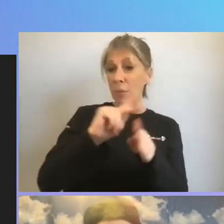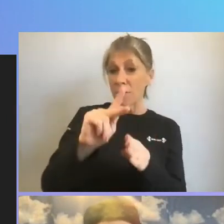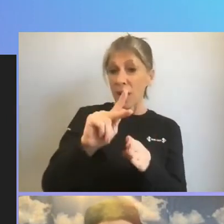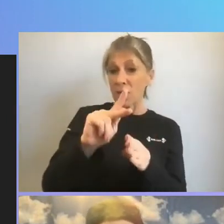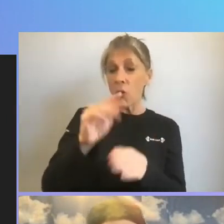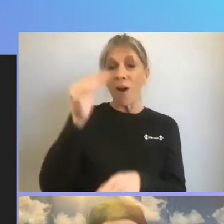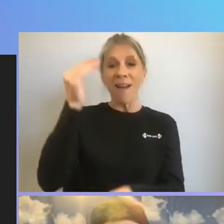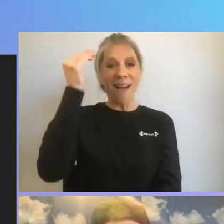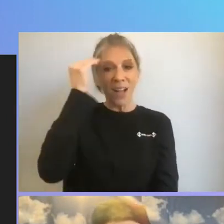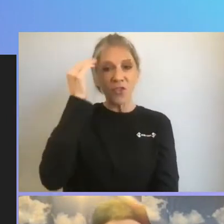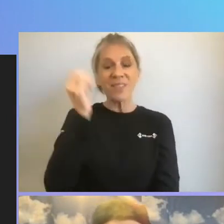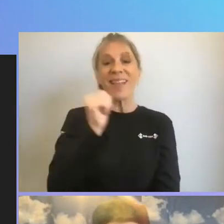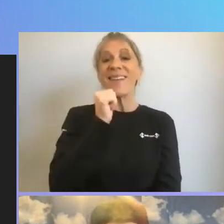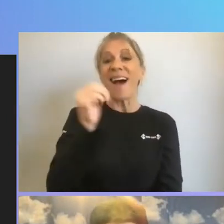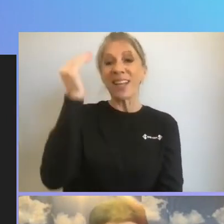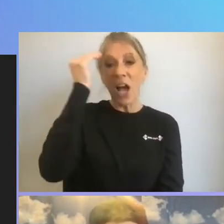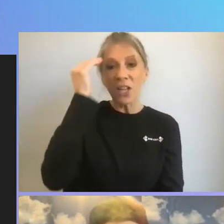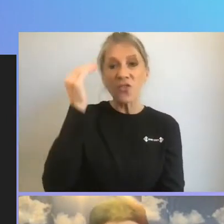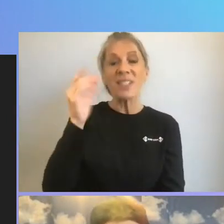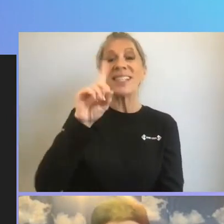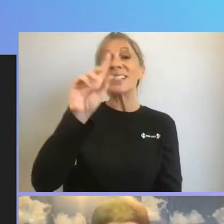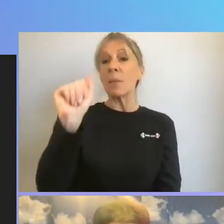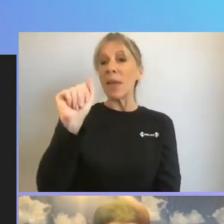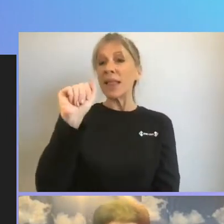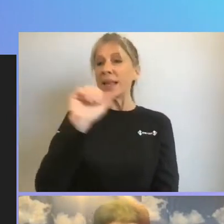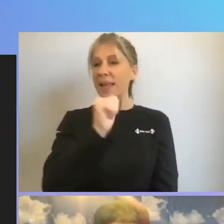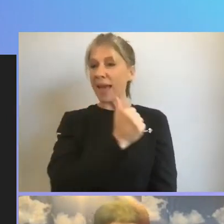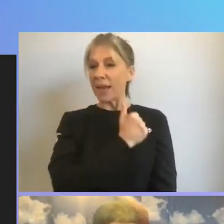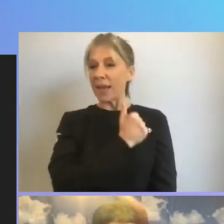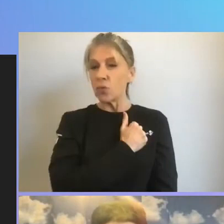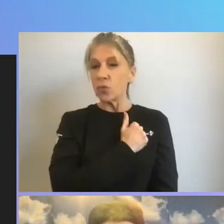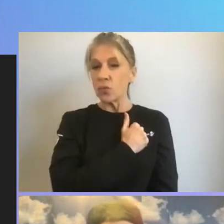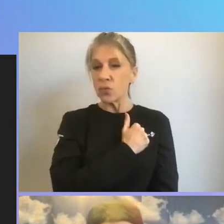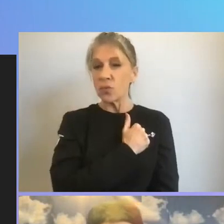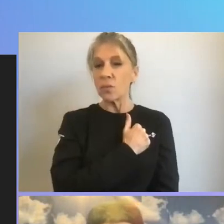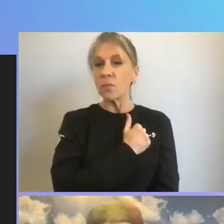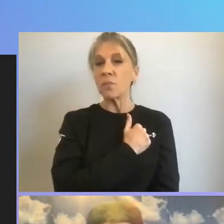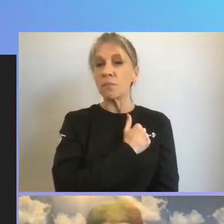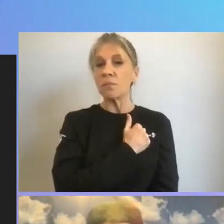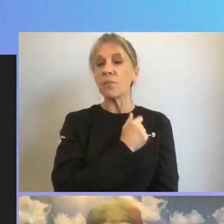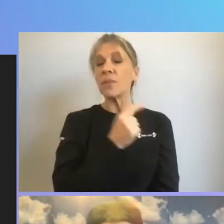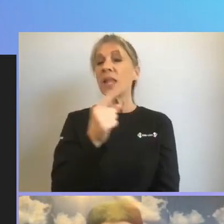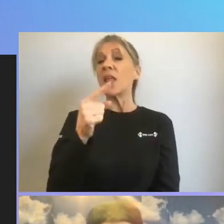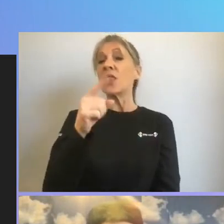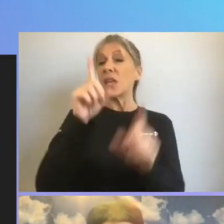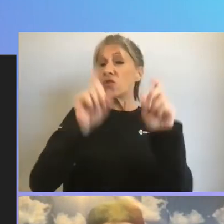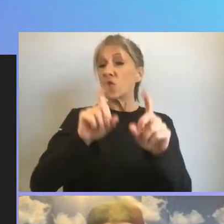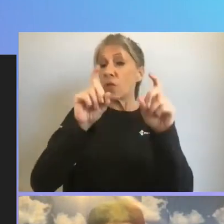unconscious disability attitudes